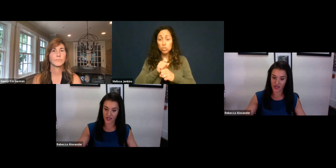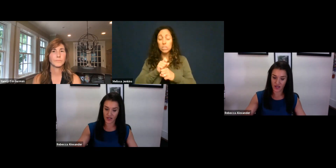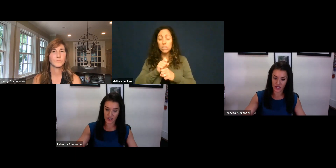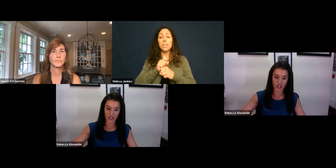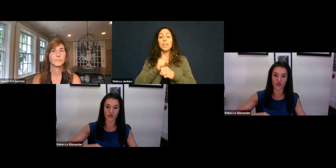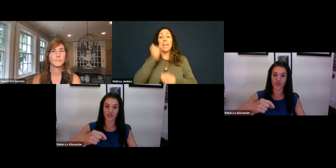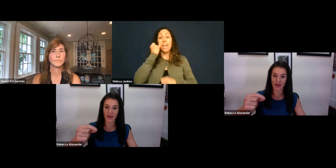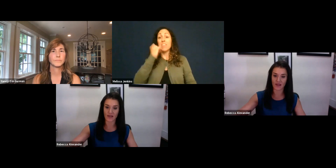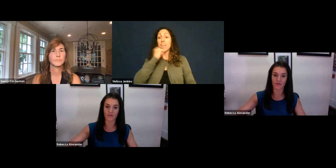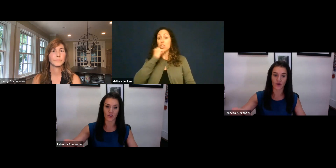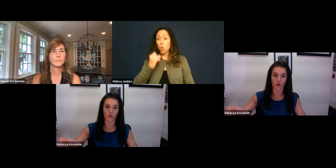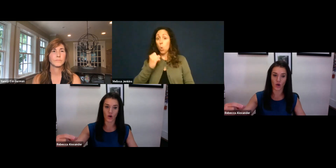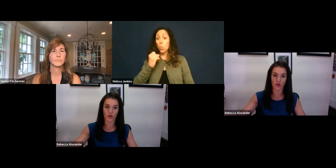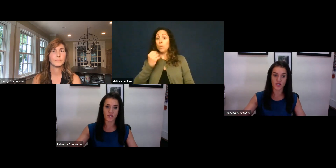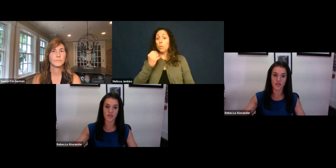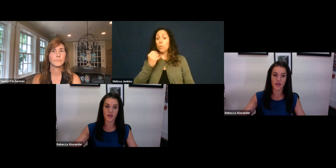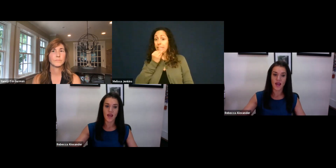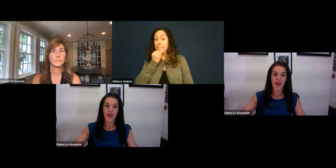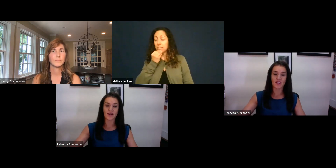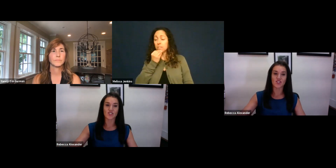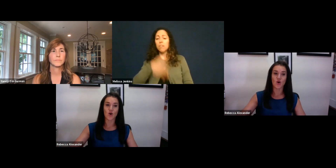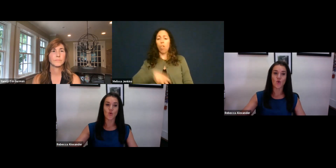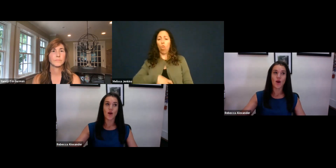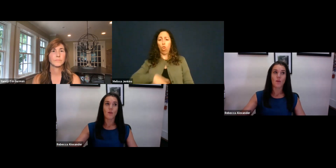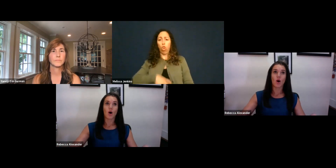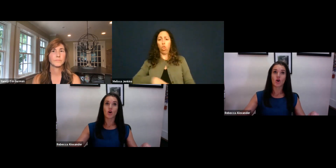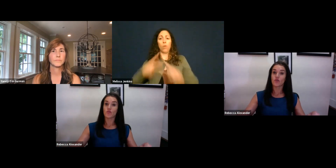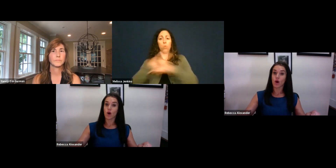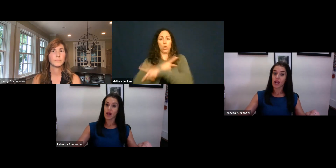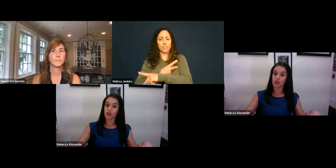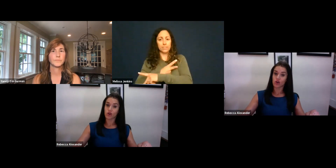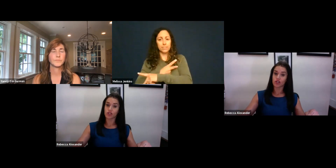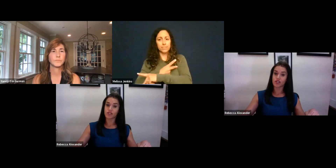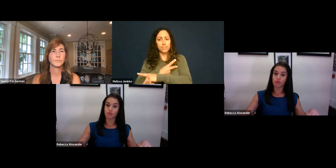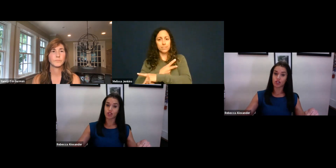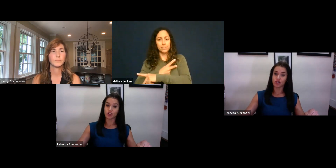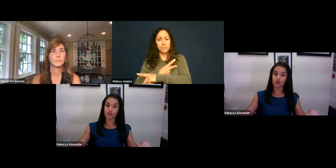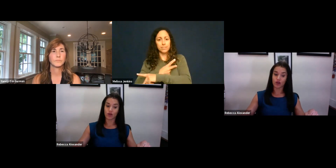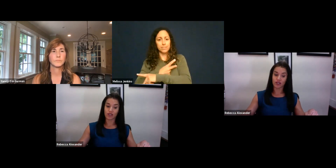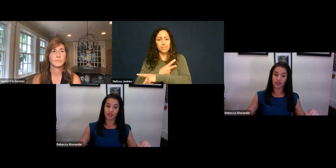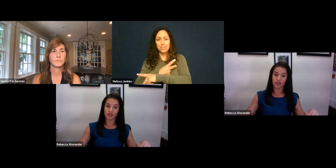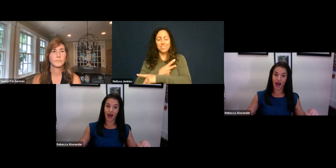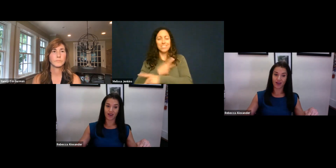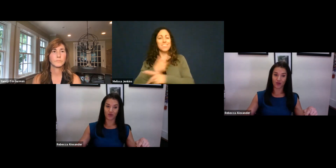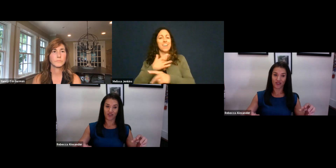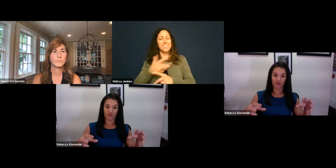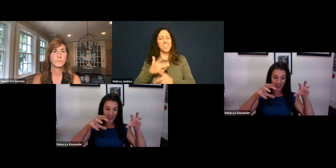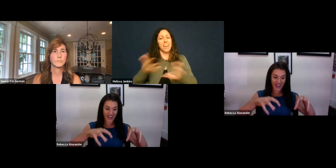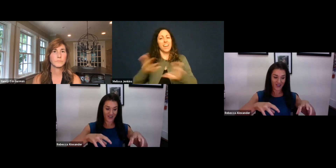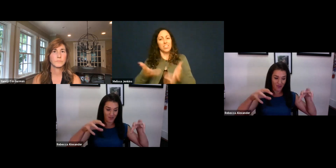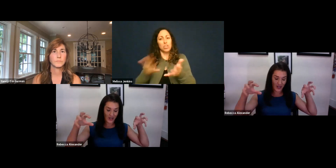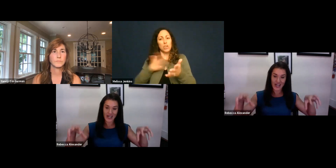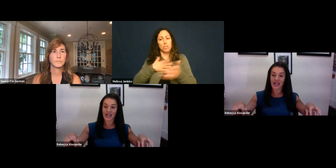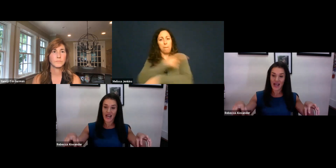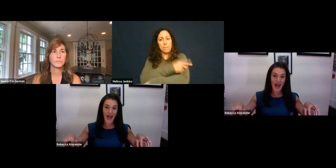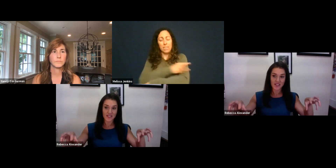and continues to make them feel worse. And so part of what I encourage them to do is that sort of plan for eating has